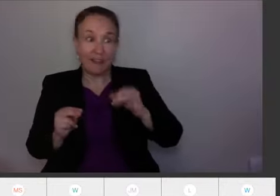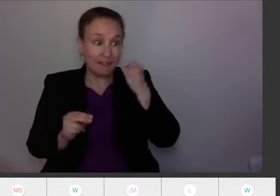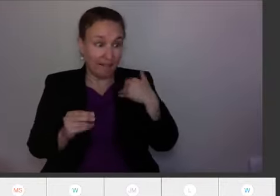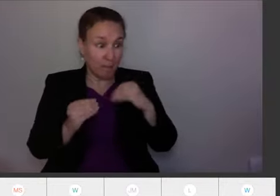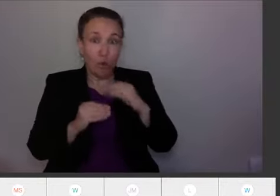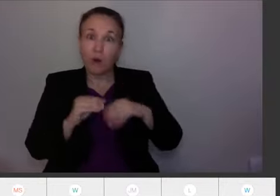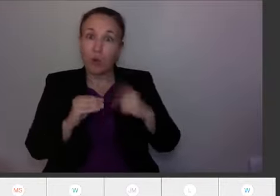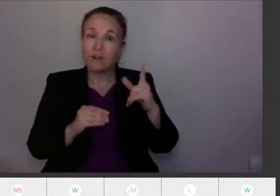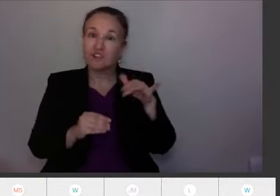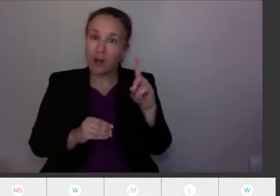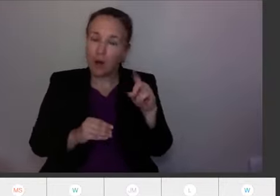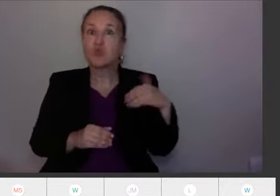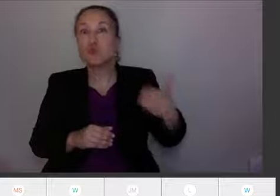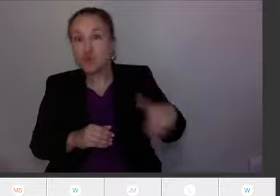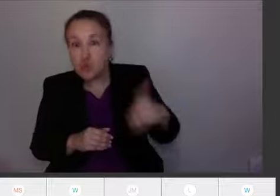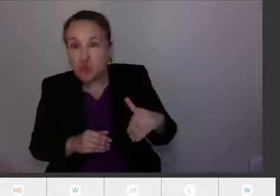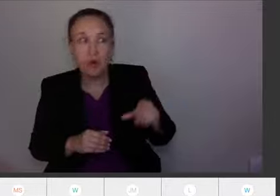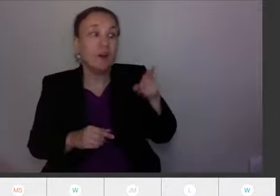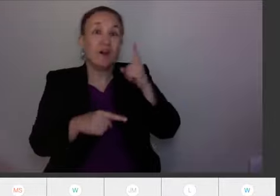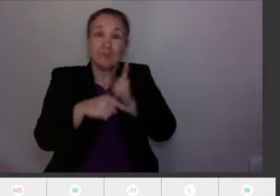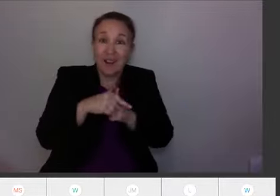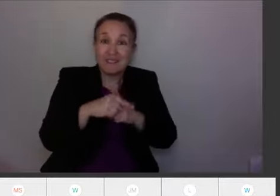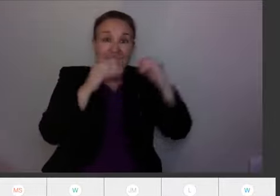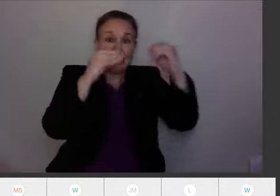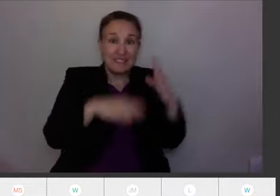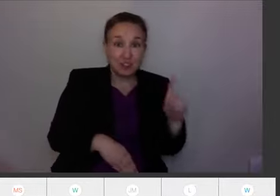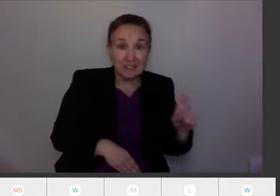teachers and staff who might have underlying medical